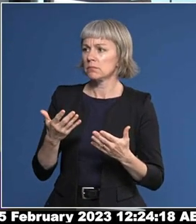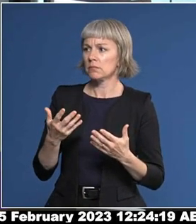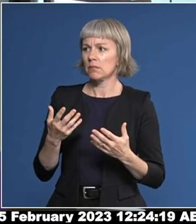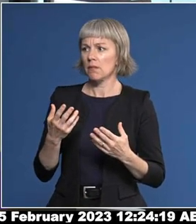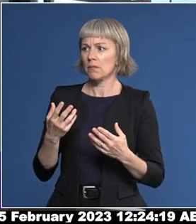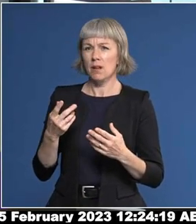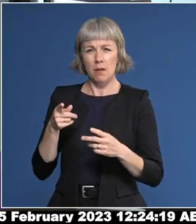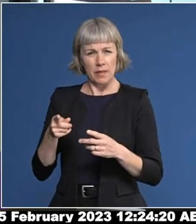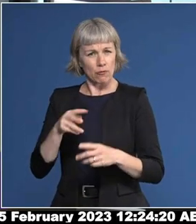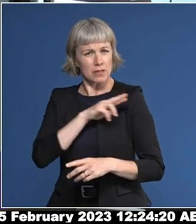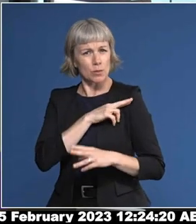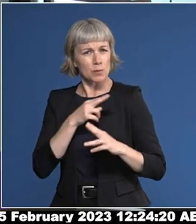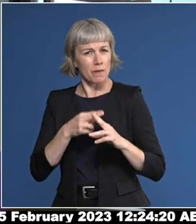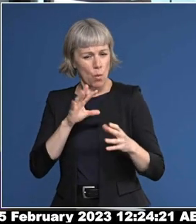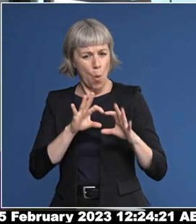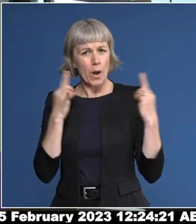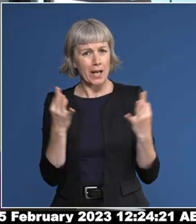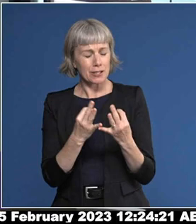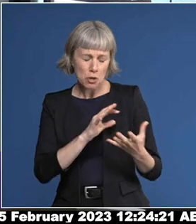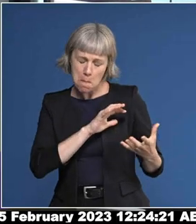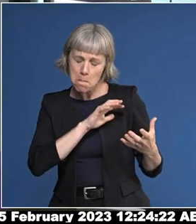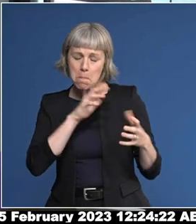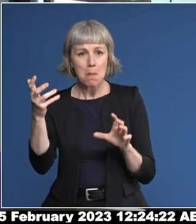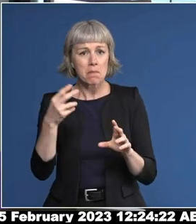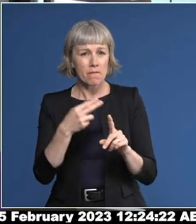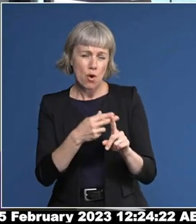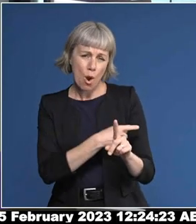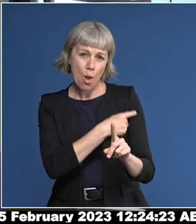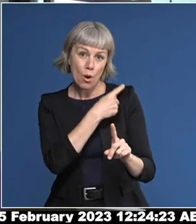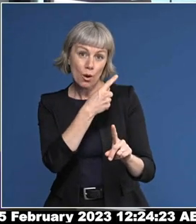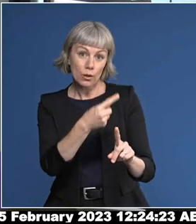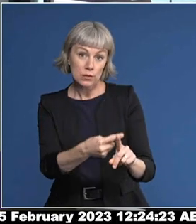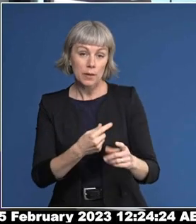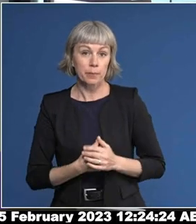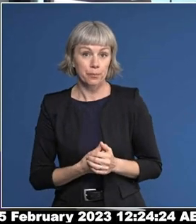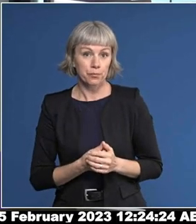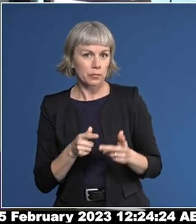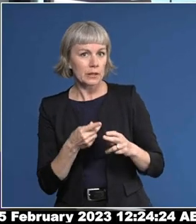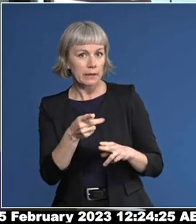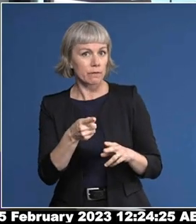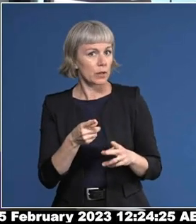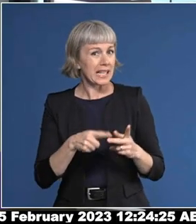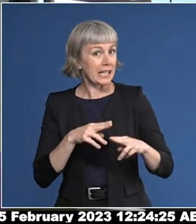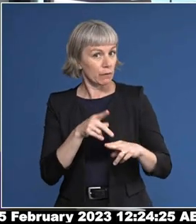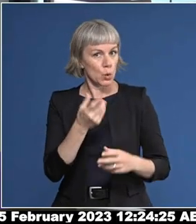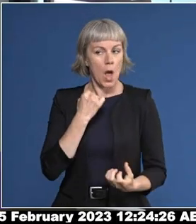period? Now, if you feel inhibition about answering that because you're not on the board, I can understand that.